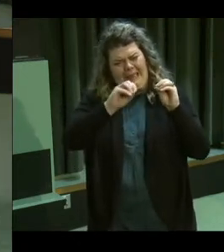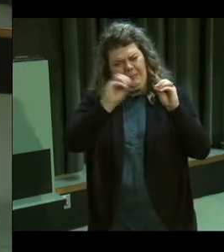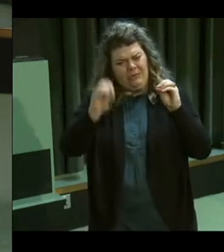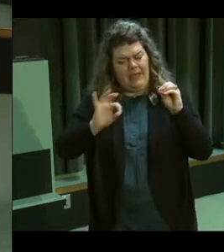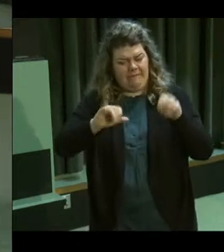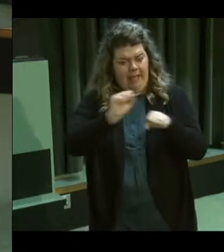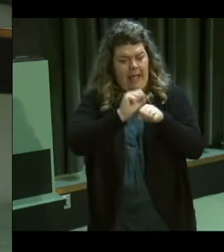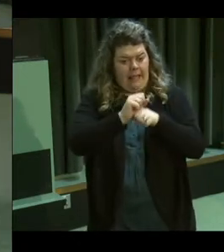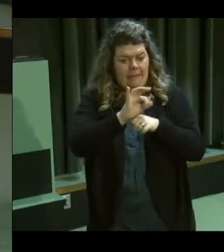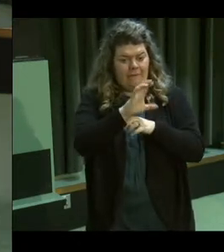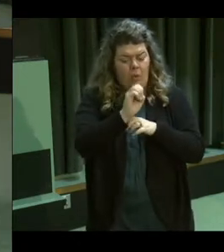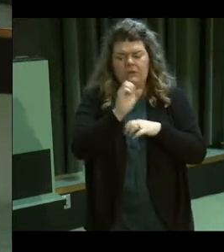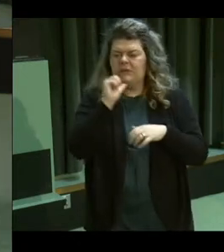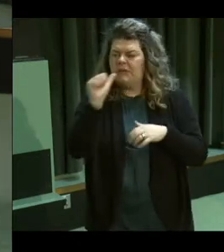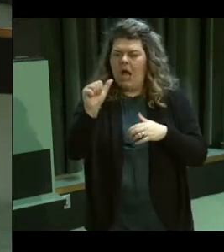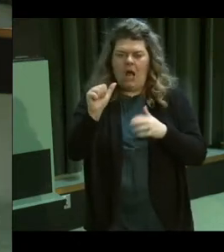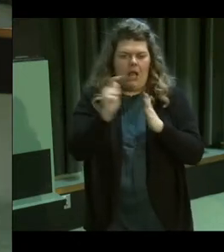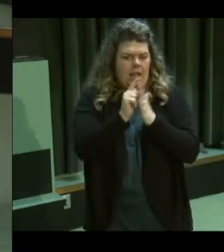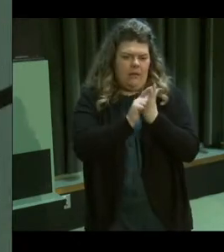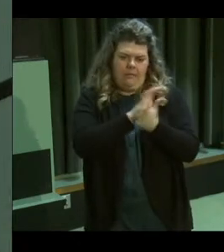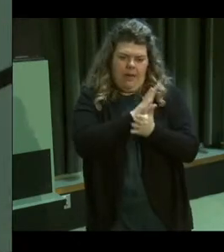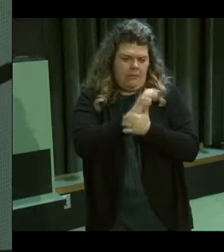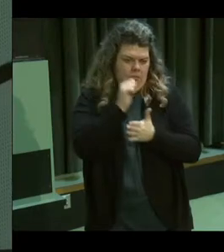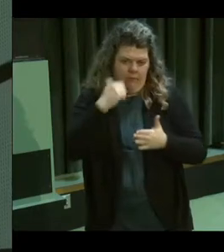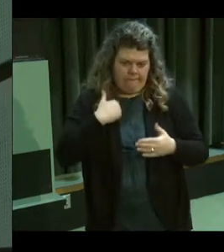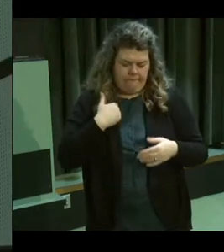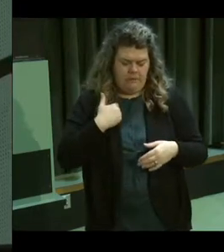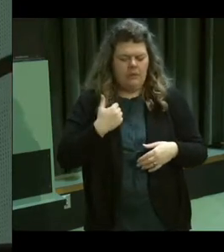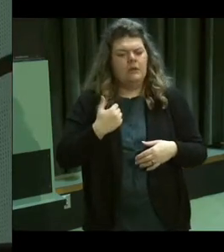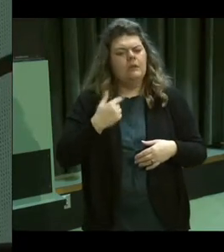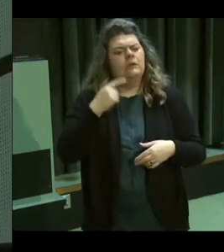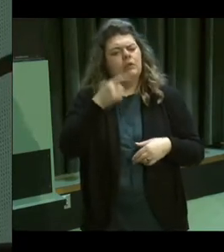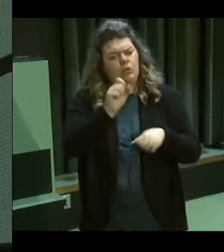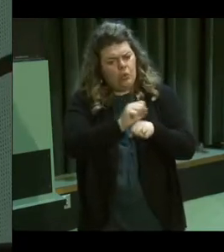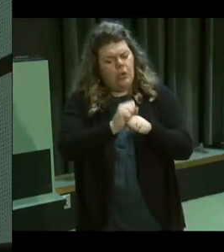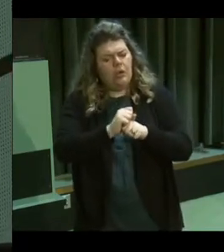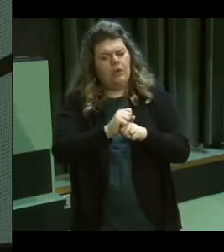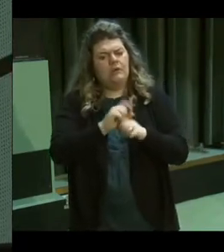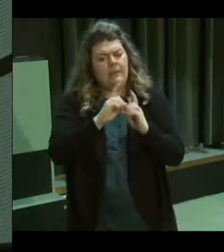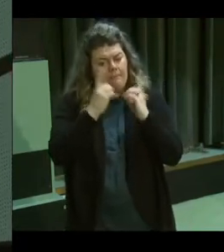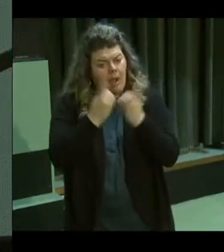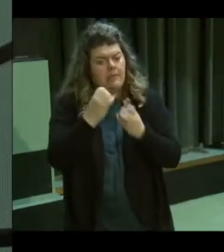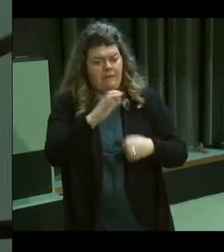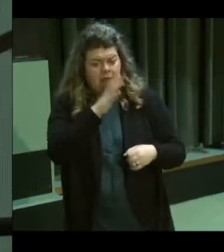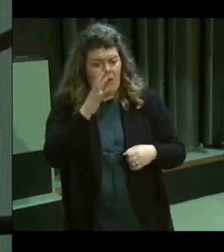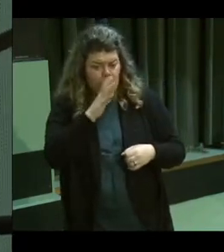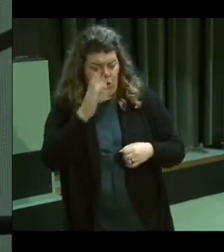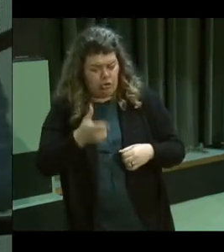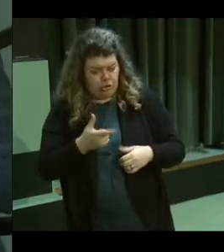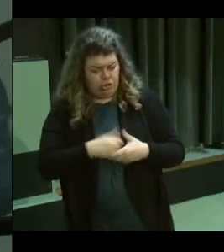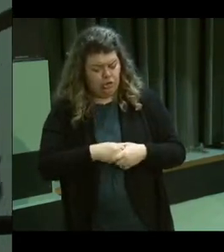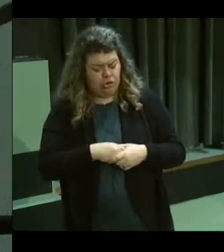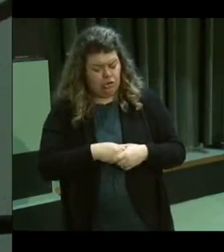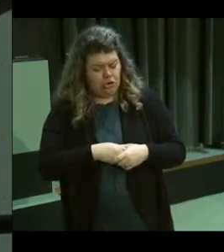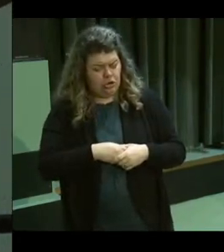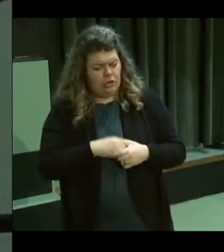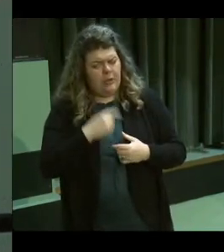in the labor force is undocumented. So you working at